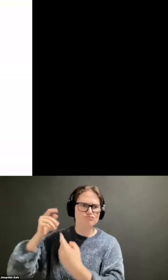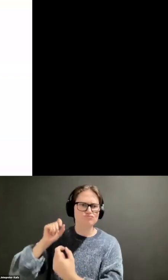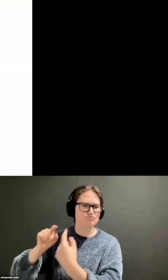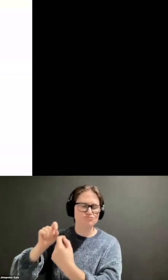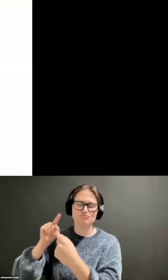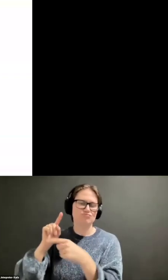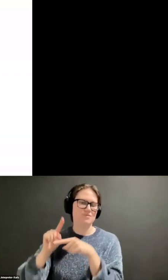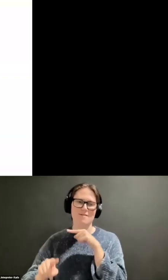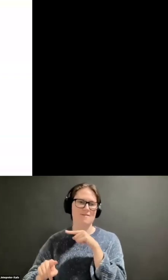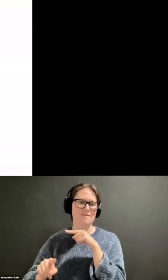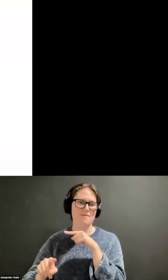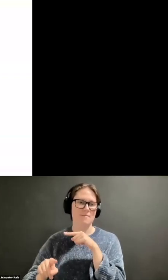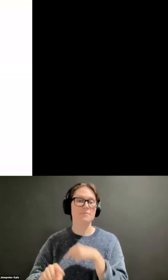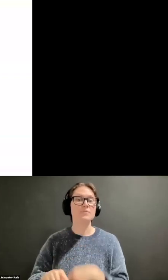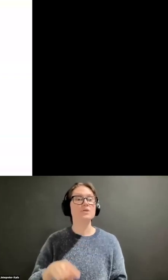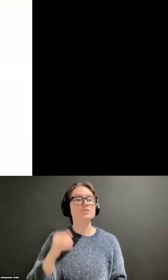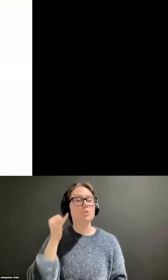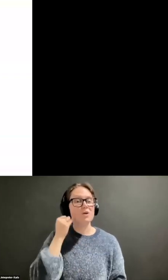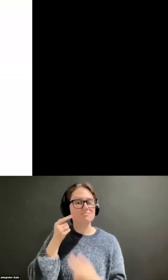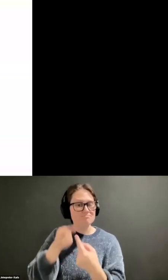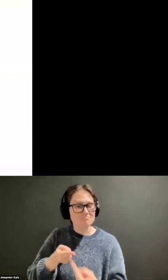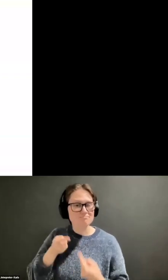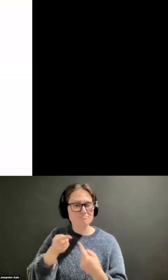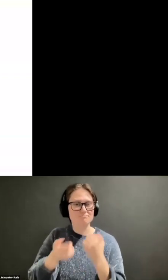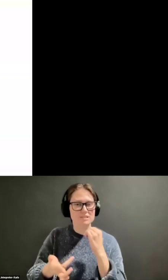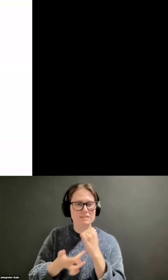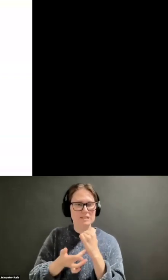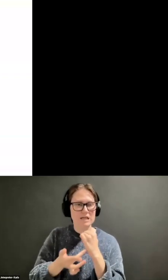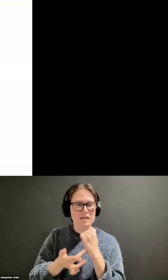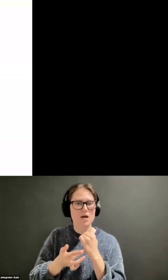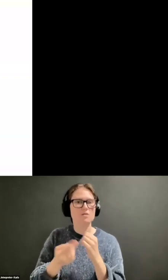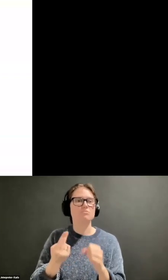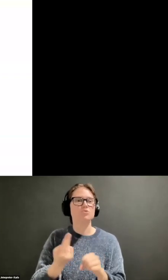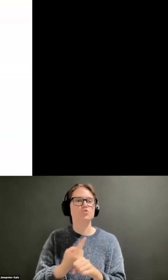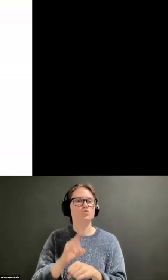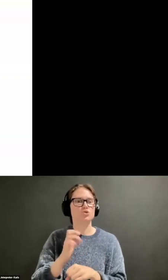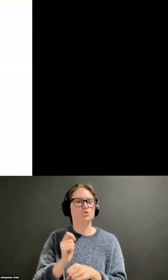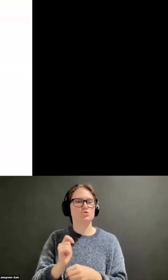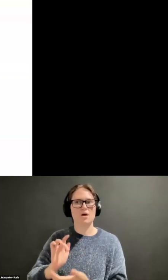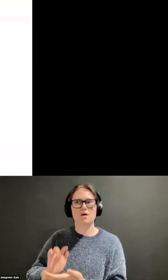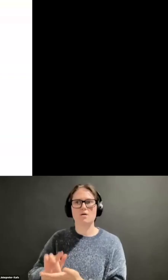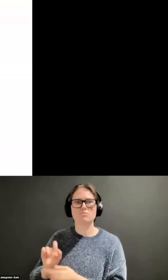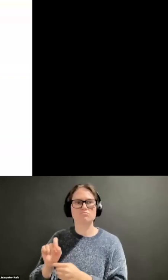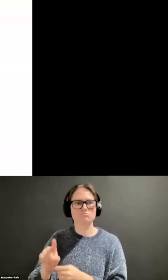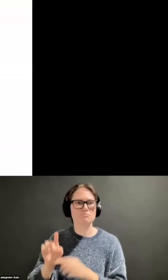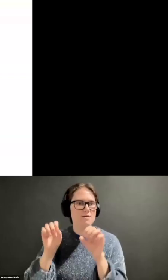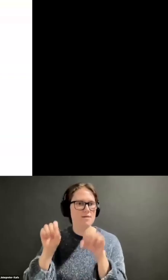issues, and to give questions to our panelists, please